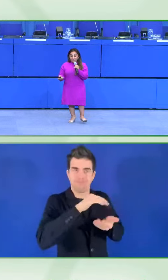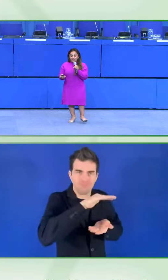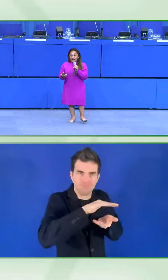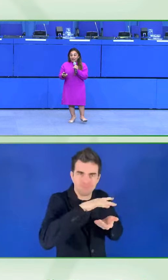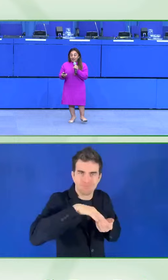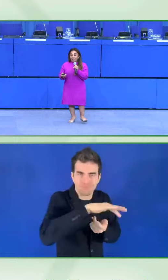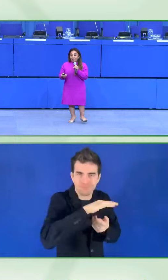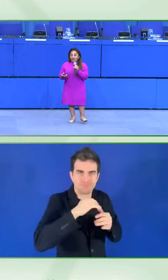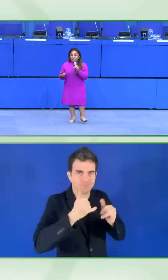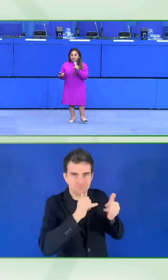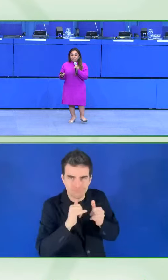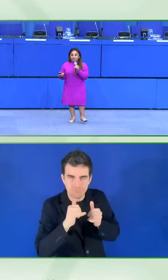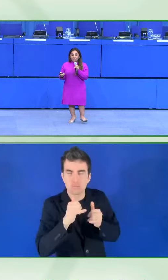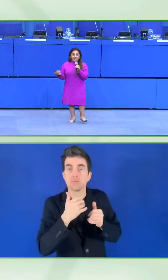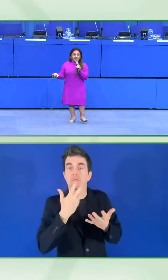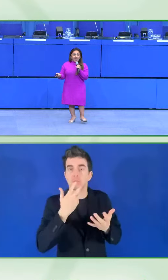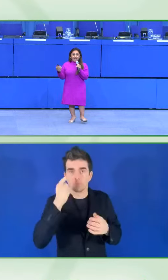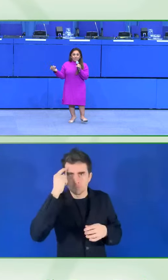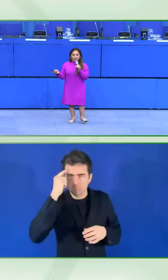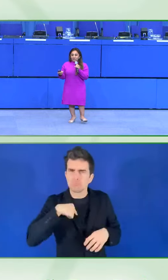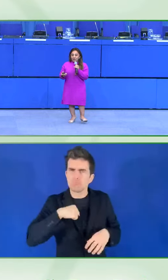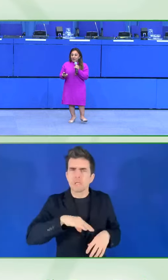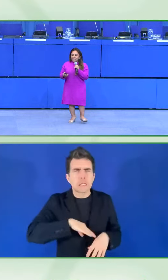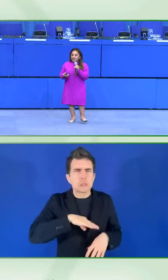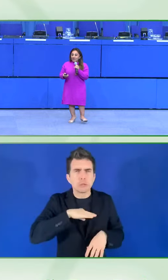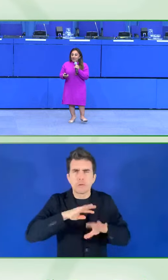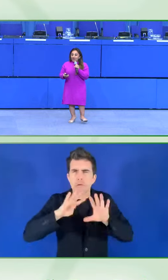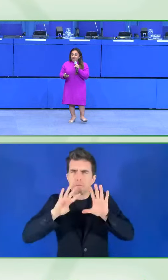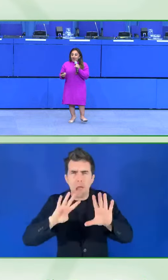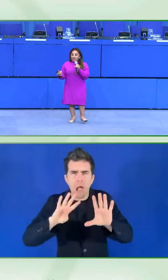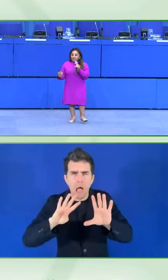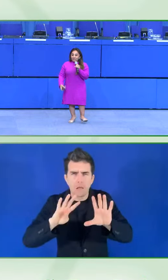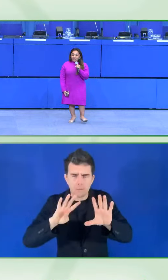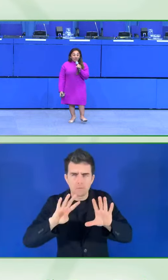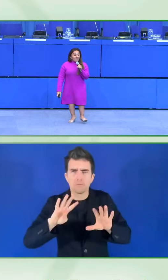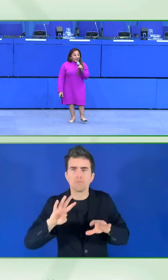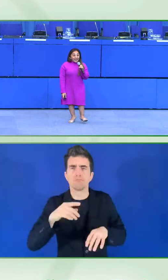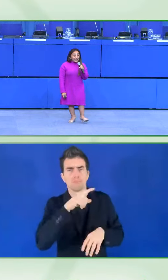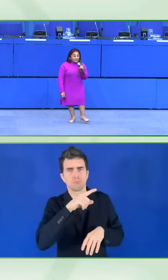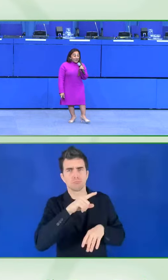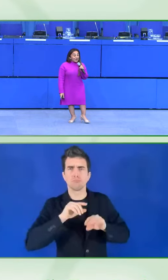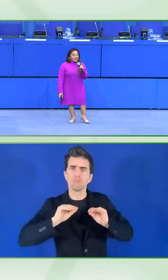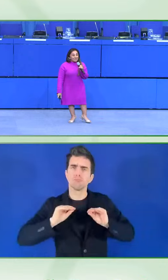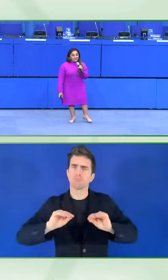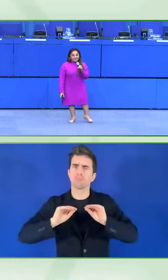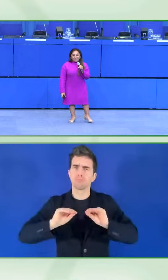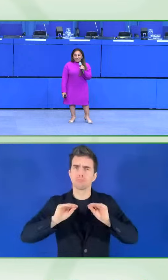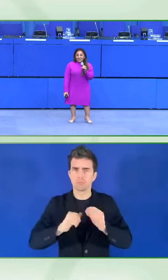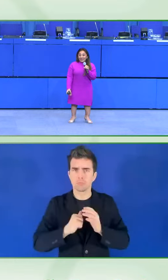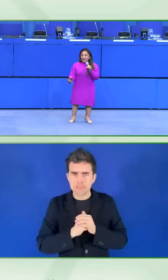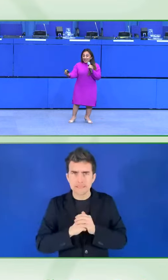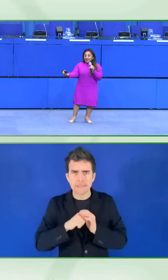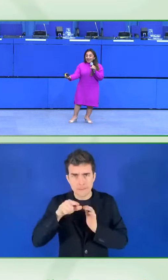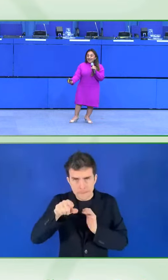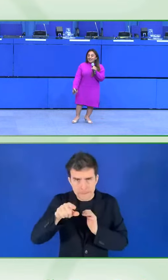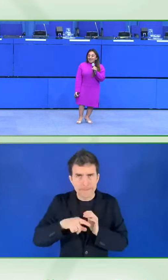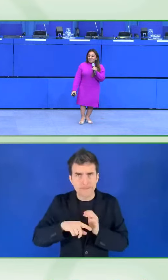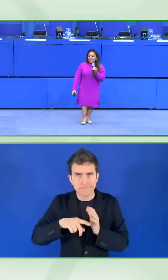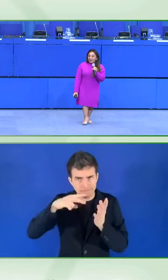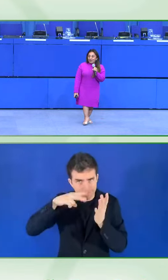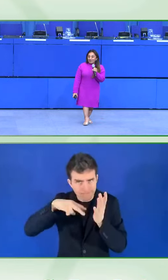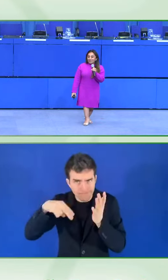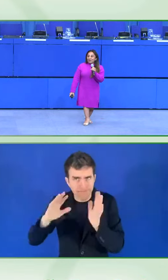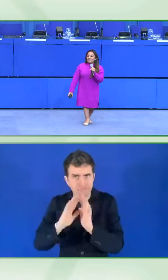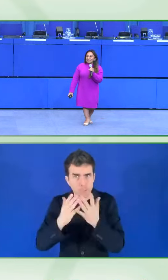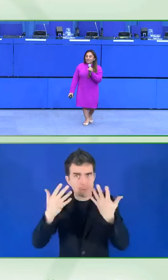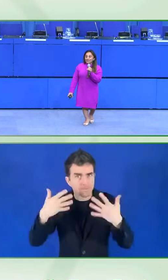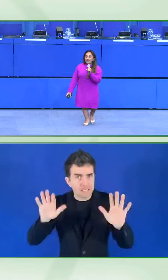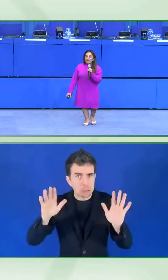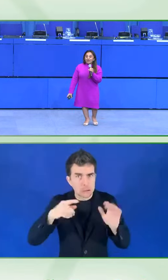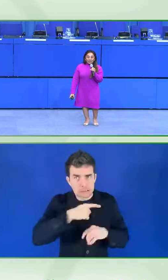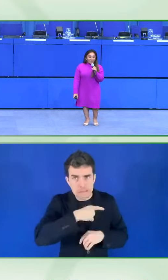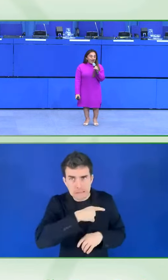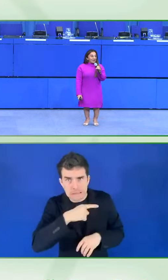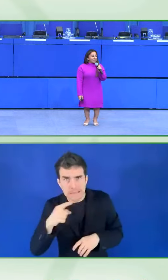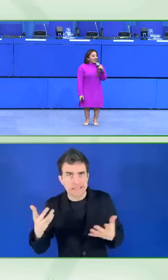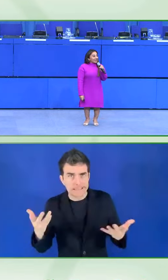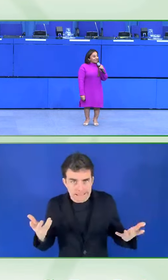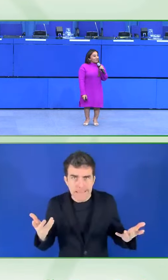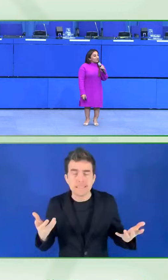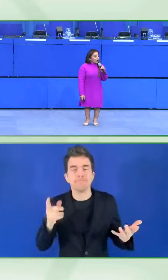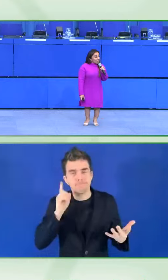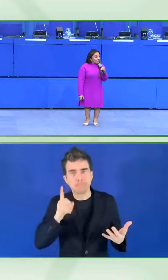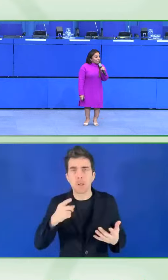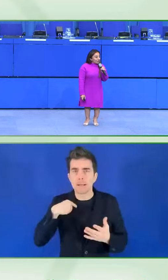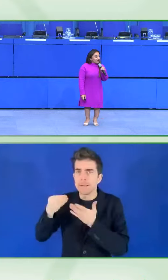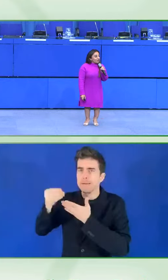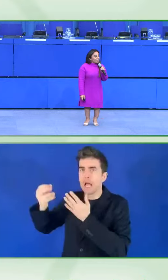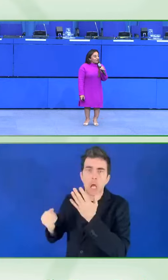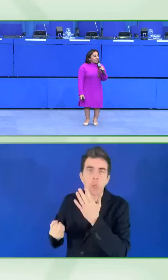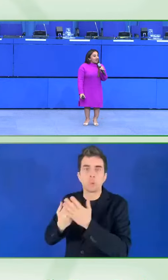When I was born, people mourned my birth, my mother was blamed, and I was made to feel